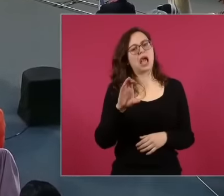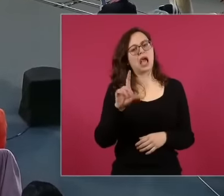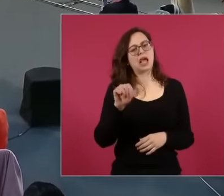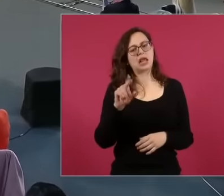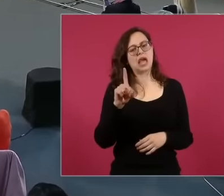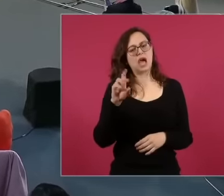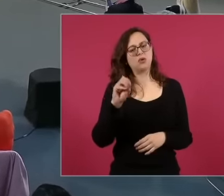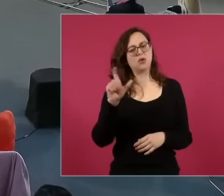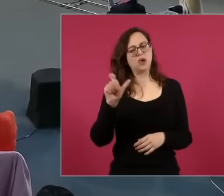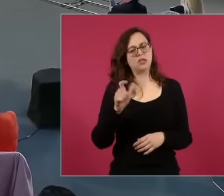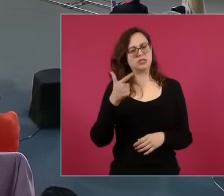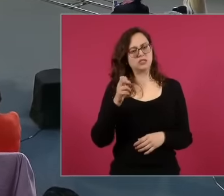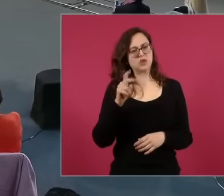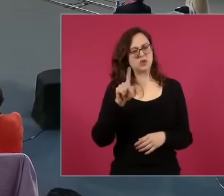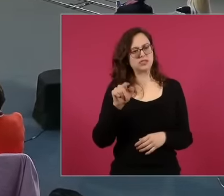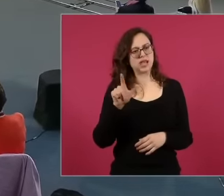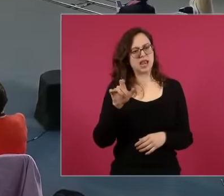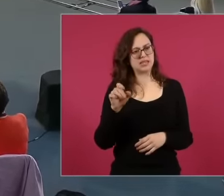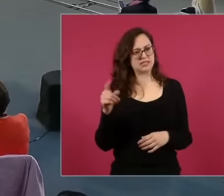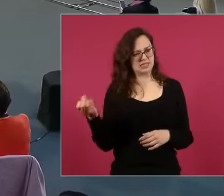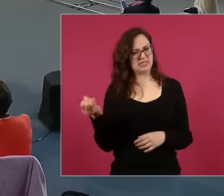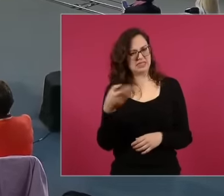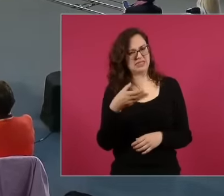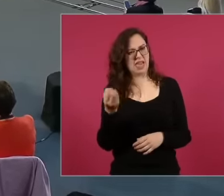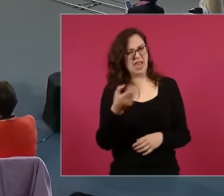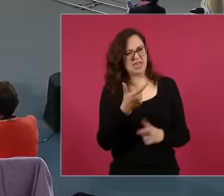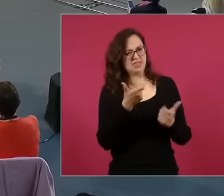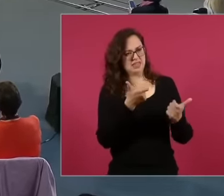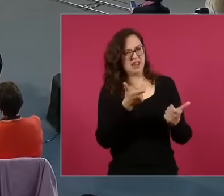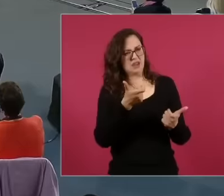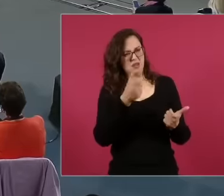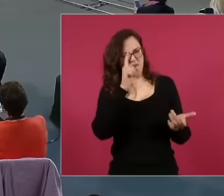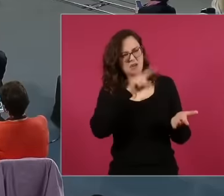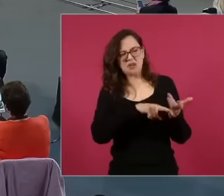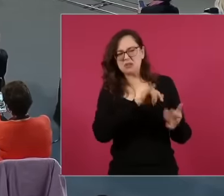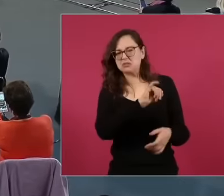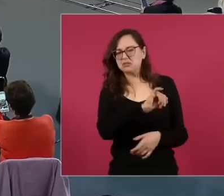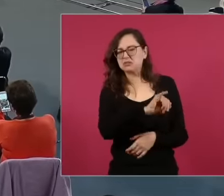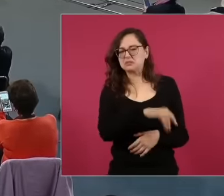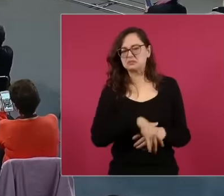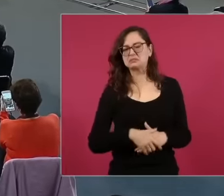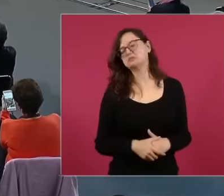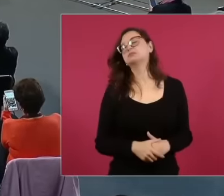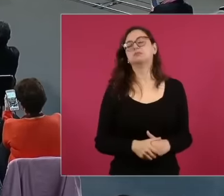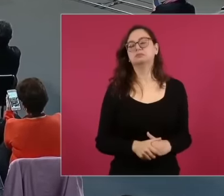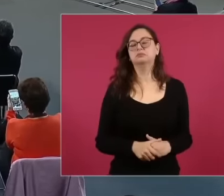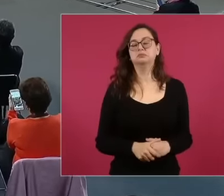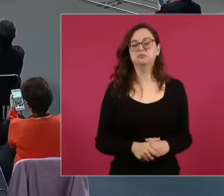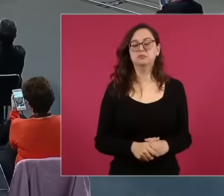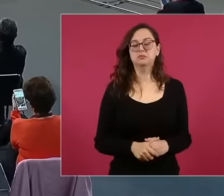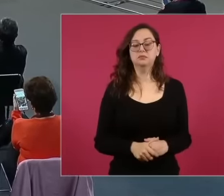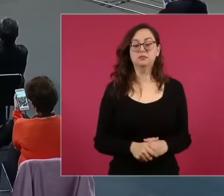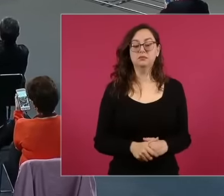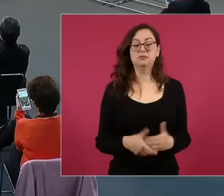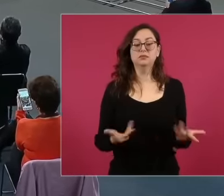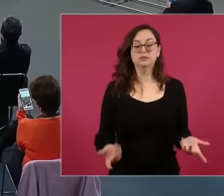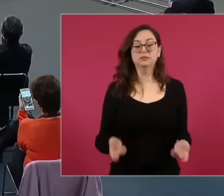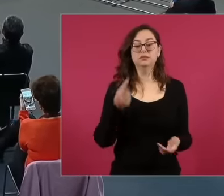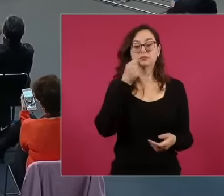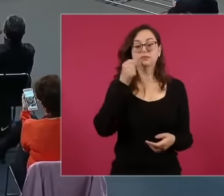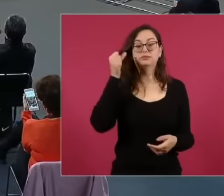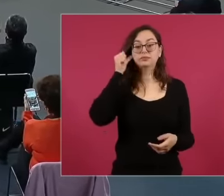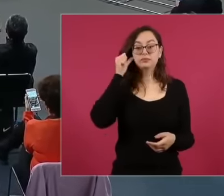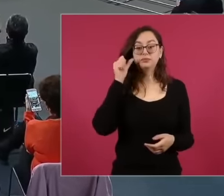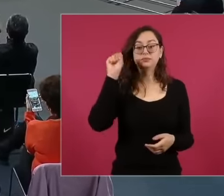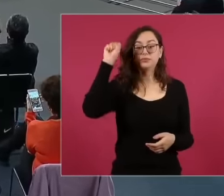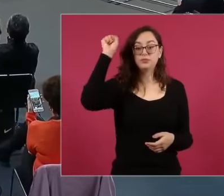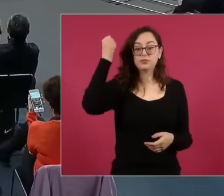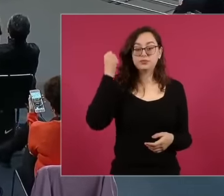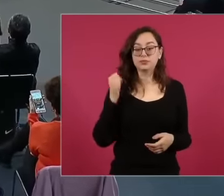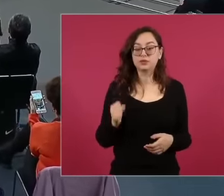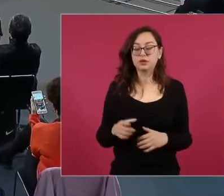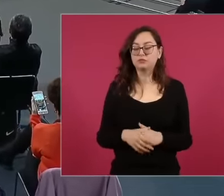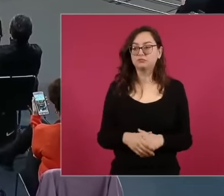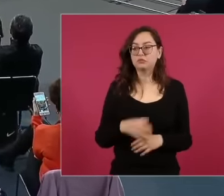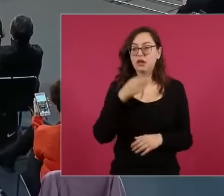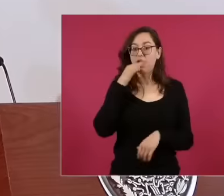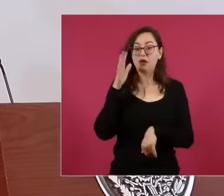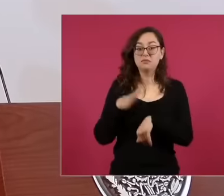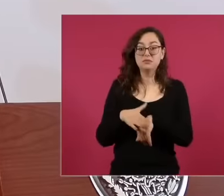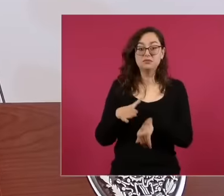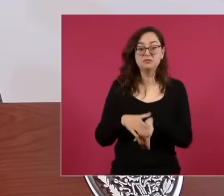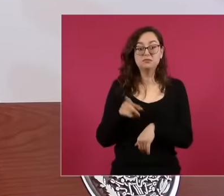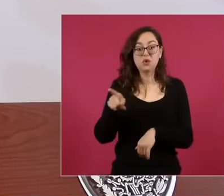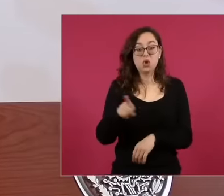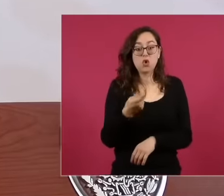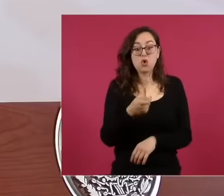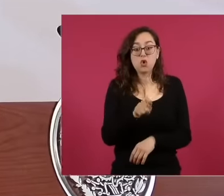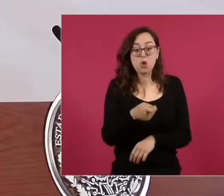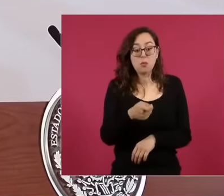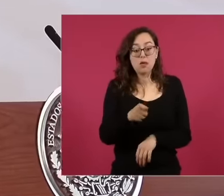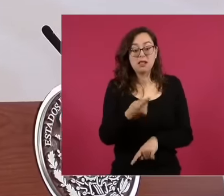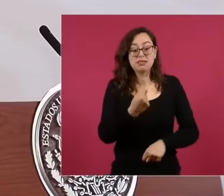but then I was in Sinaloa how is Mr. Copel doing in his stores